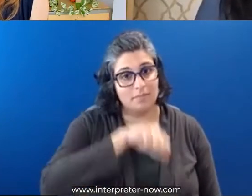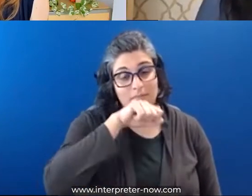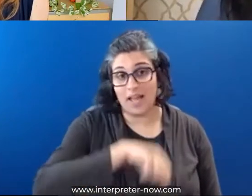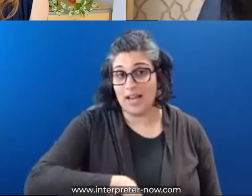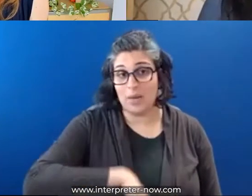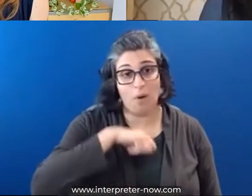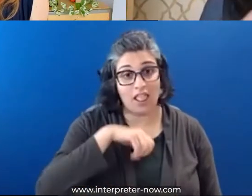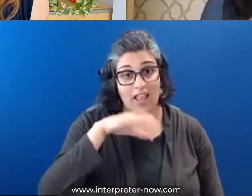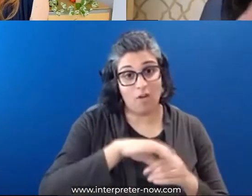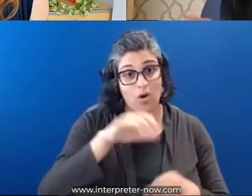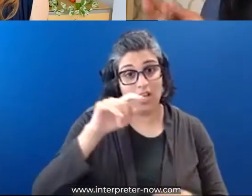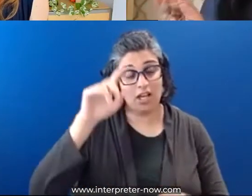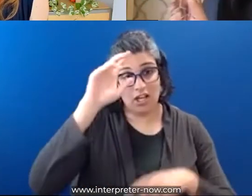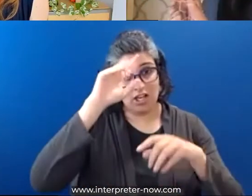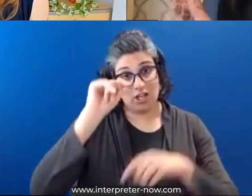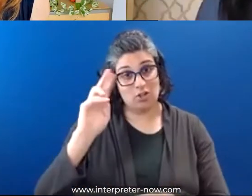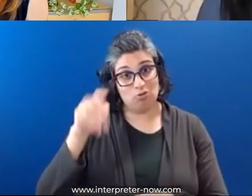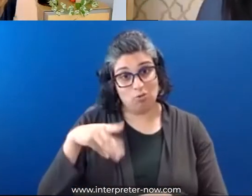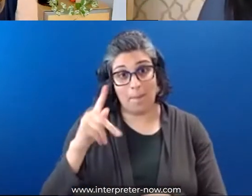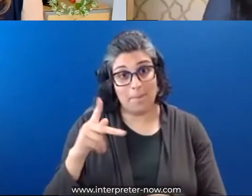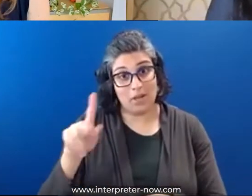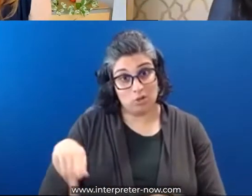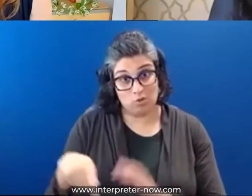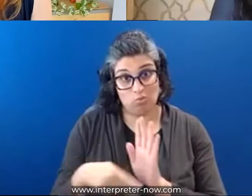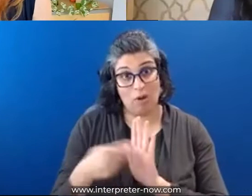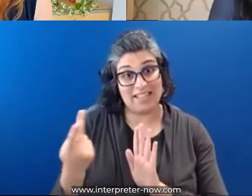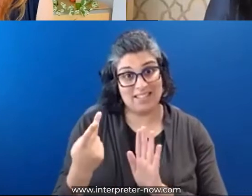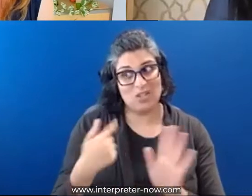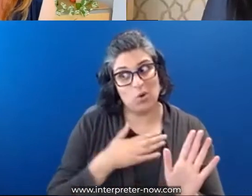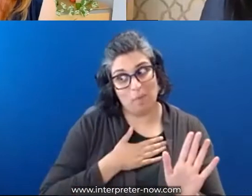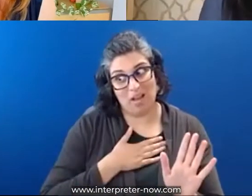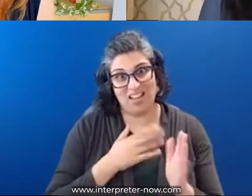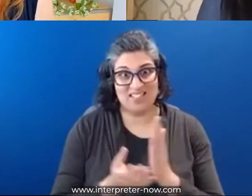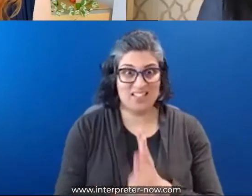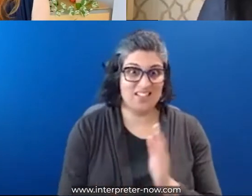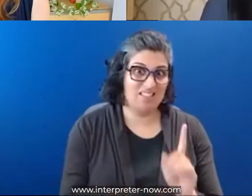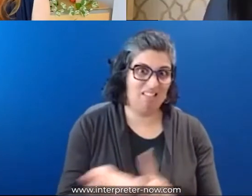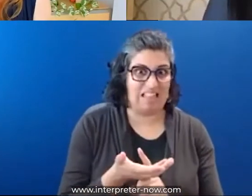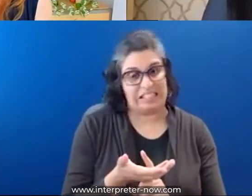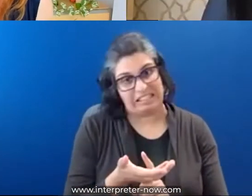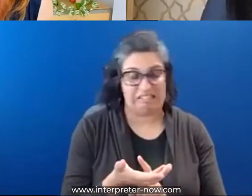So, you can see my persuasive skills, you know, I don't know. What can you say about me?